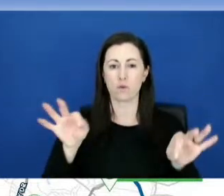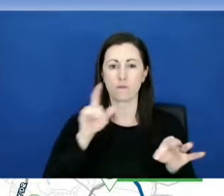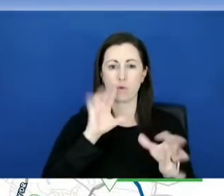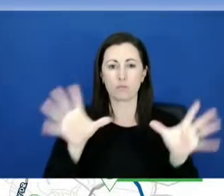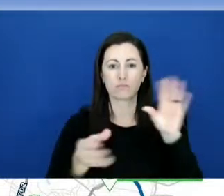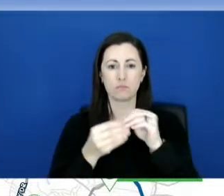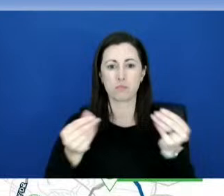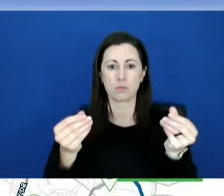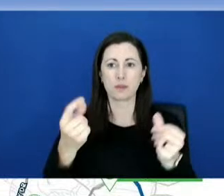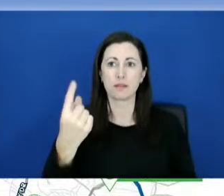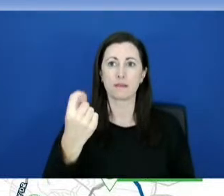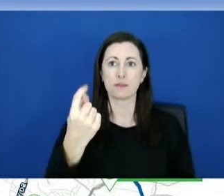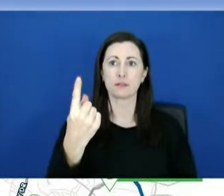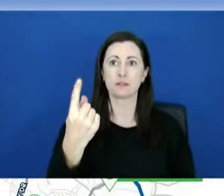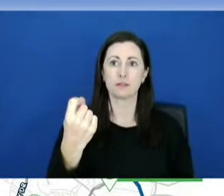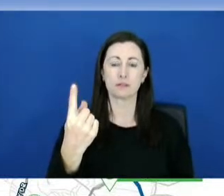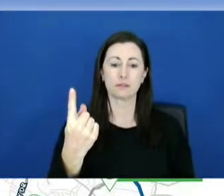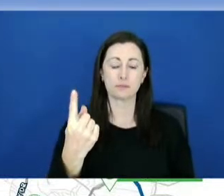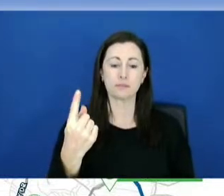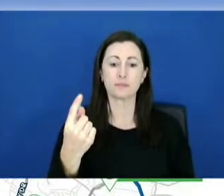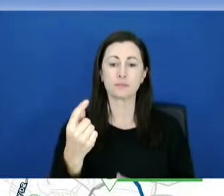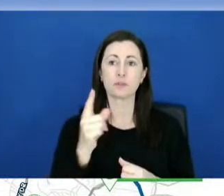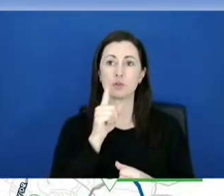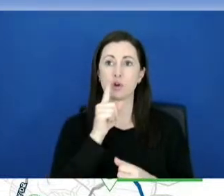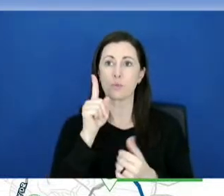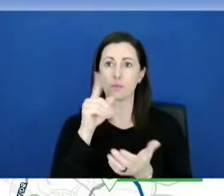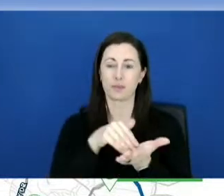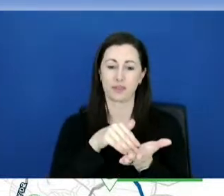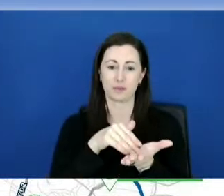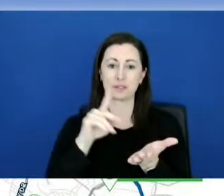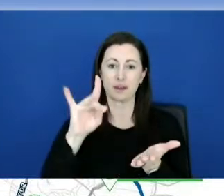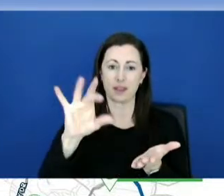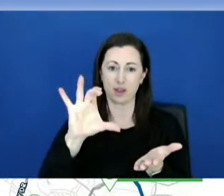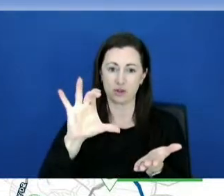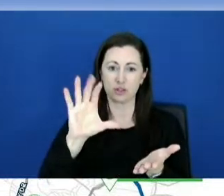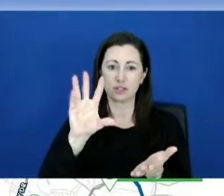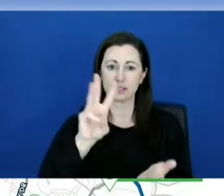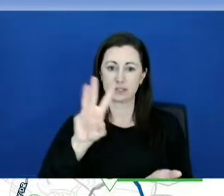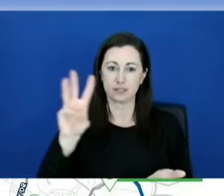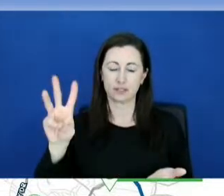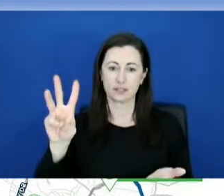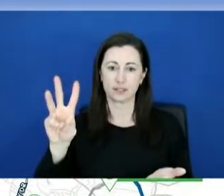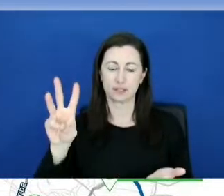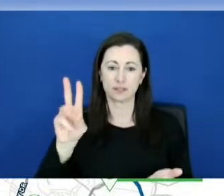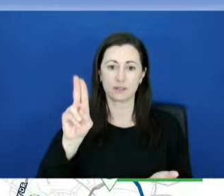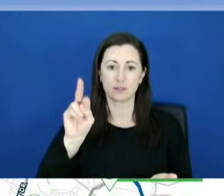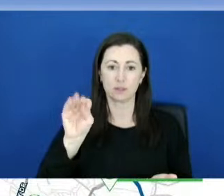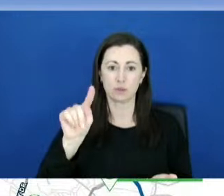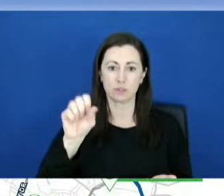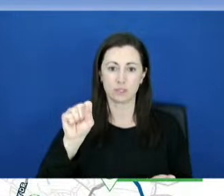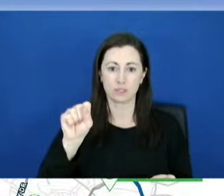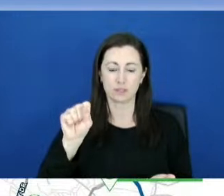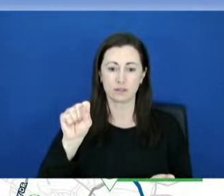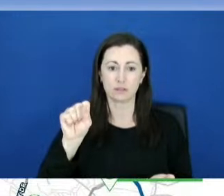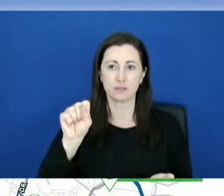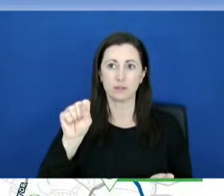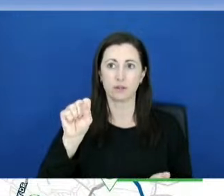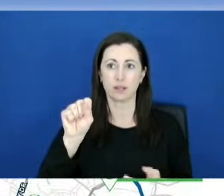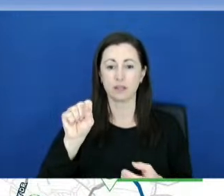OVERVIEW OF THE 11 PROPERTIES